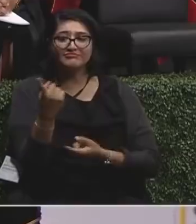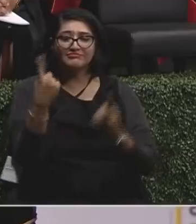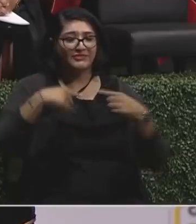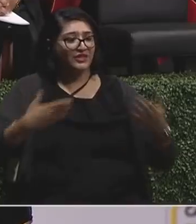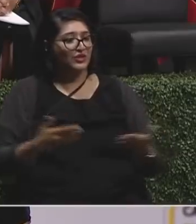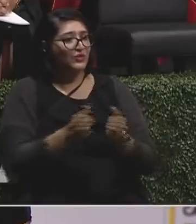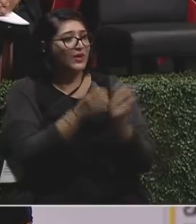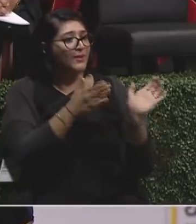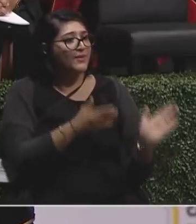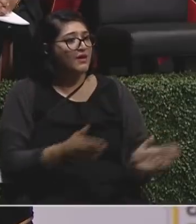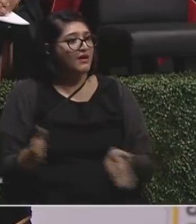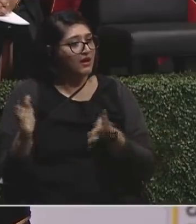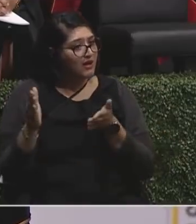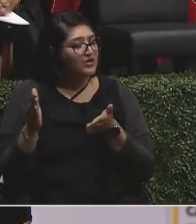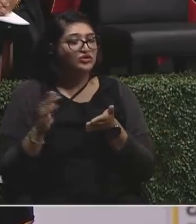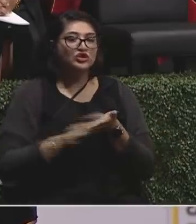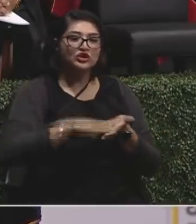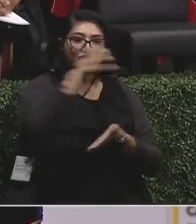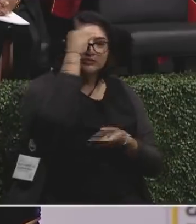YOU ARE NOT THE SAME PERSON YOU WERE WHEN YOU FIRST SET FOOT ON CAMPUS.